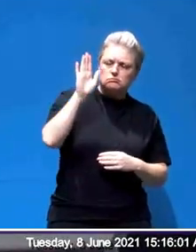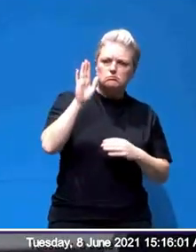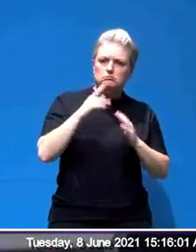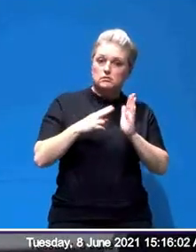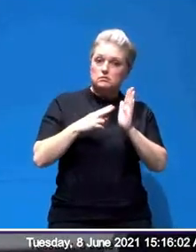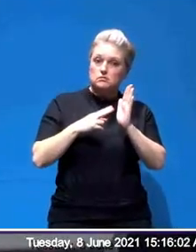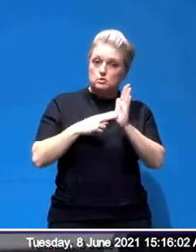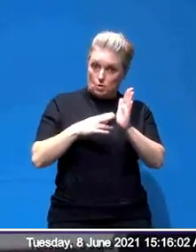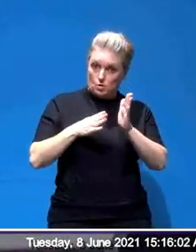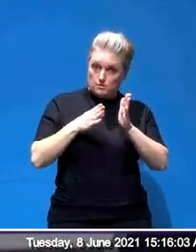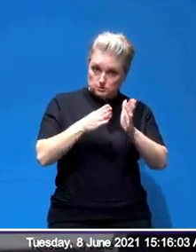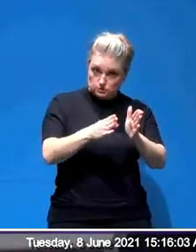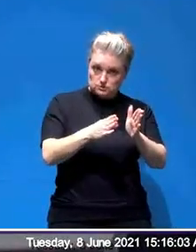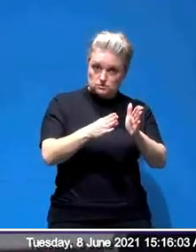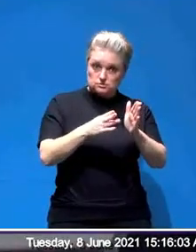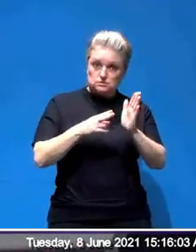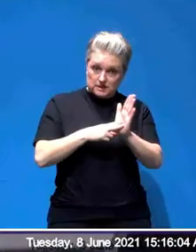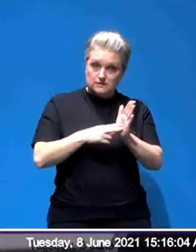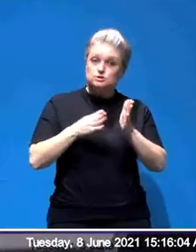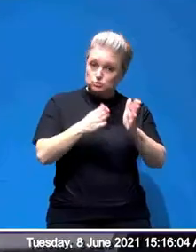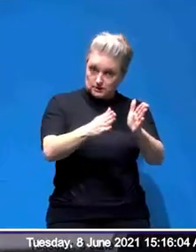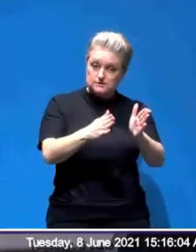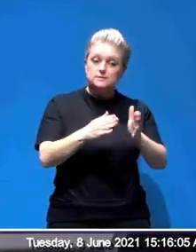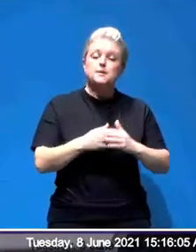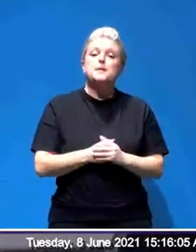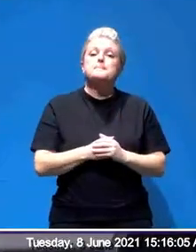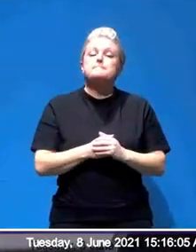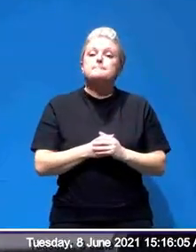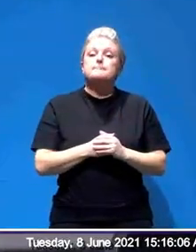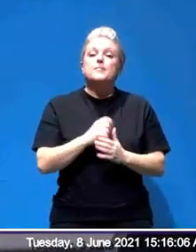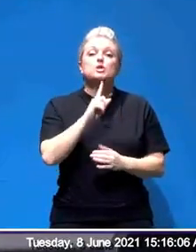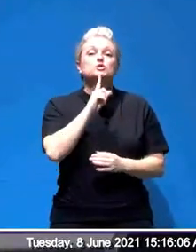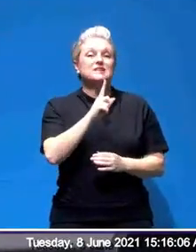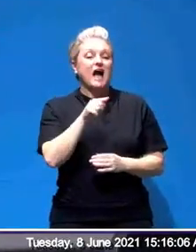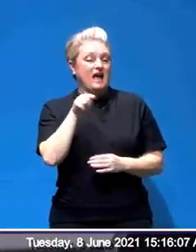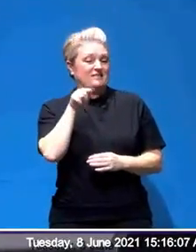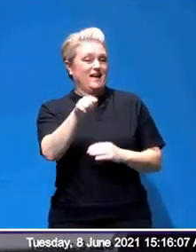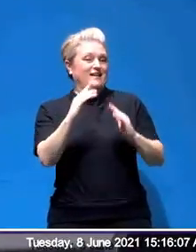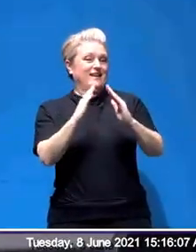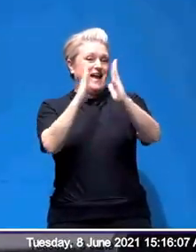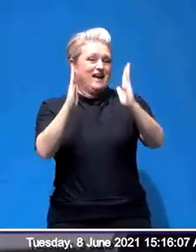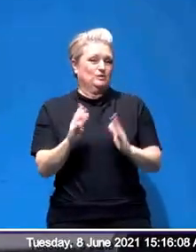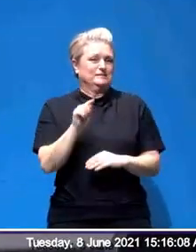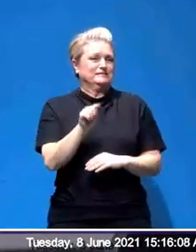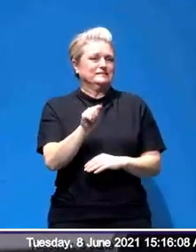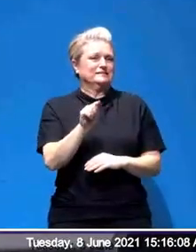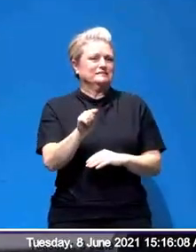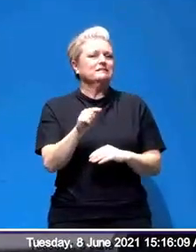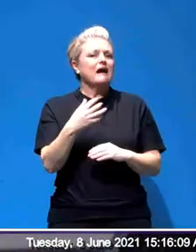site where there were some significant issues, and issues similar to what has